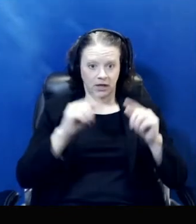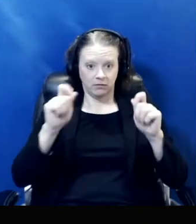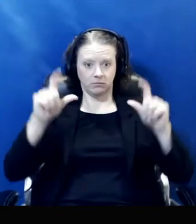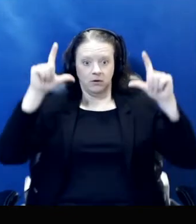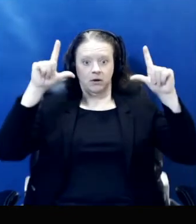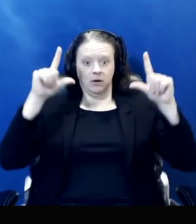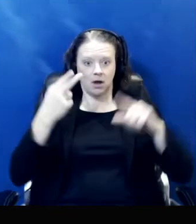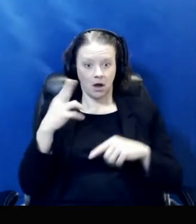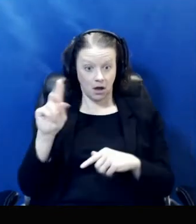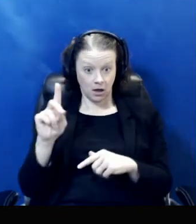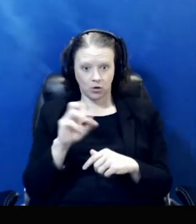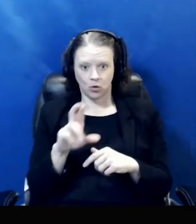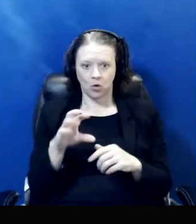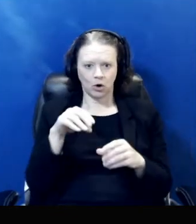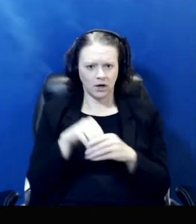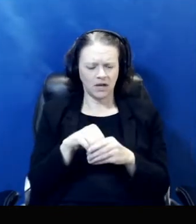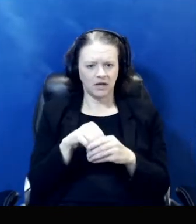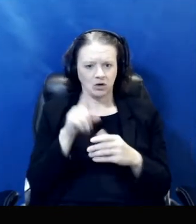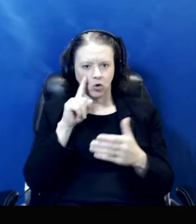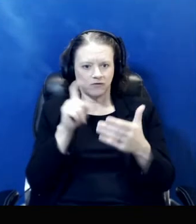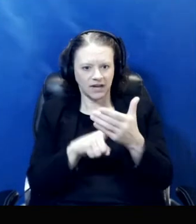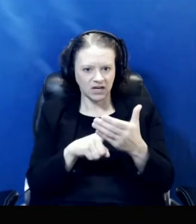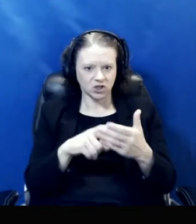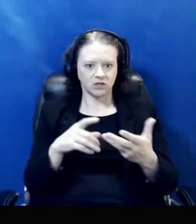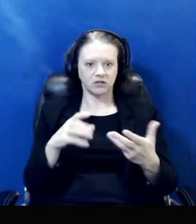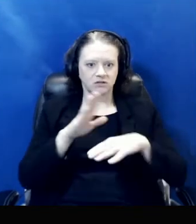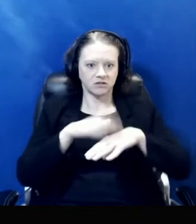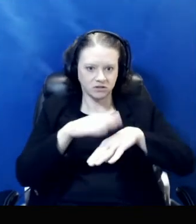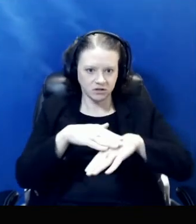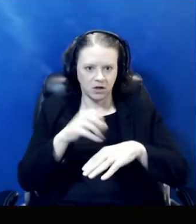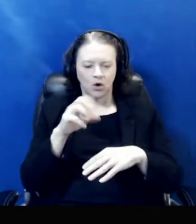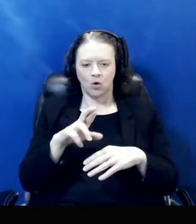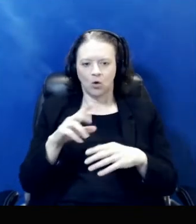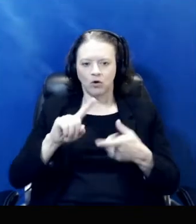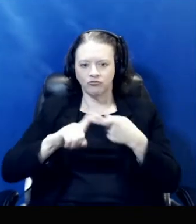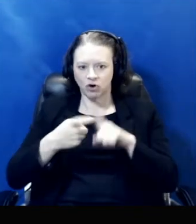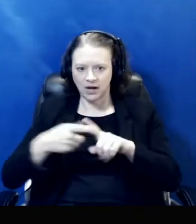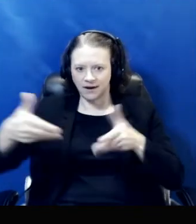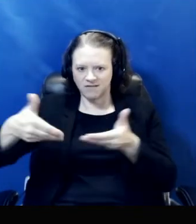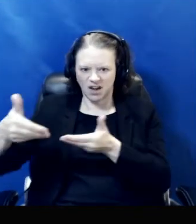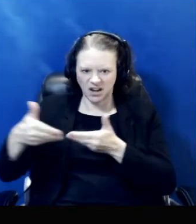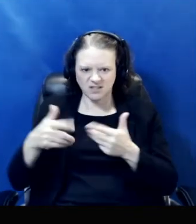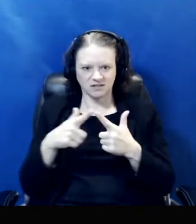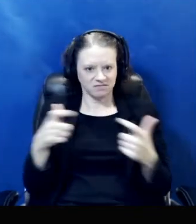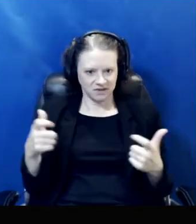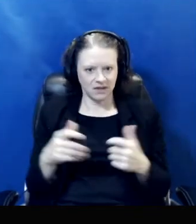and things like that. So essentially, for the XAG here are the areas you should search across your game